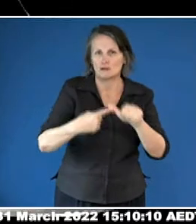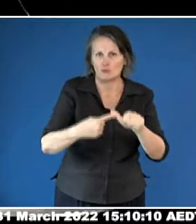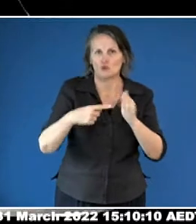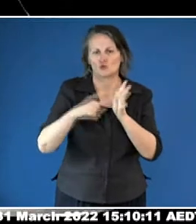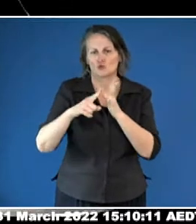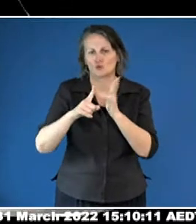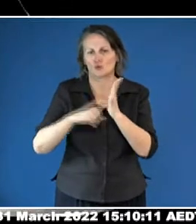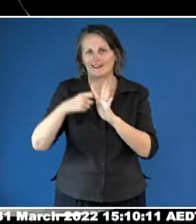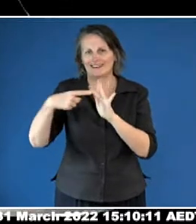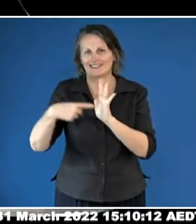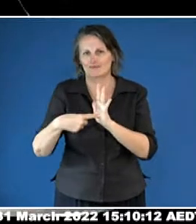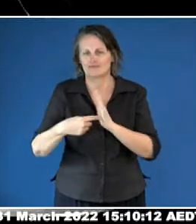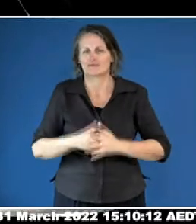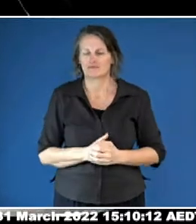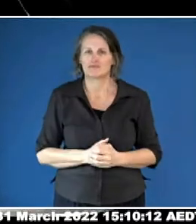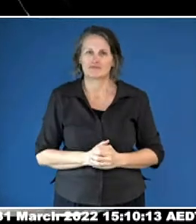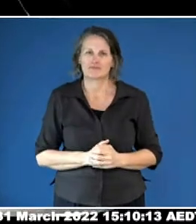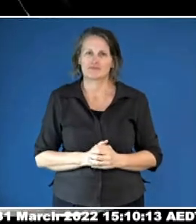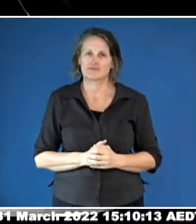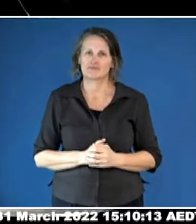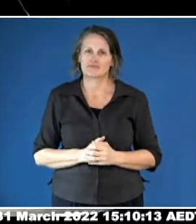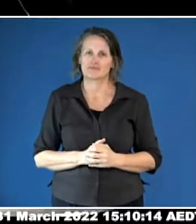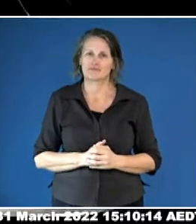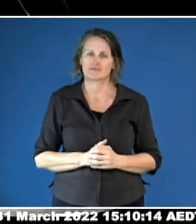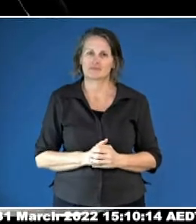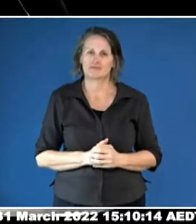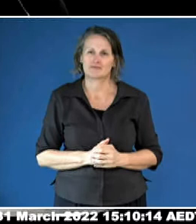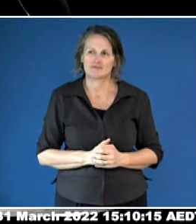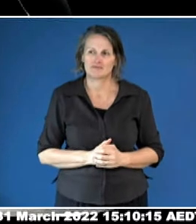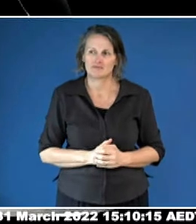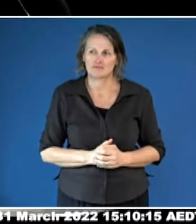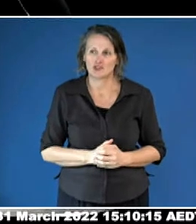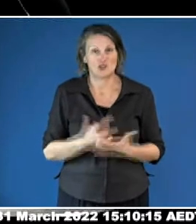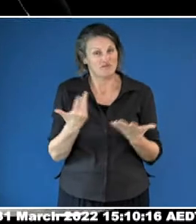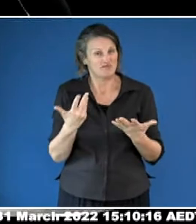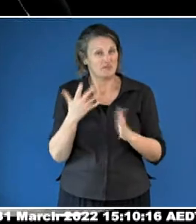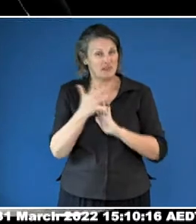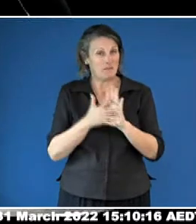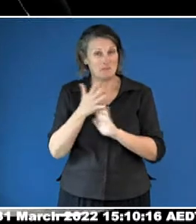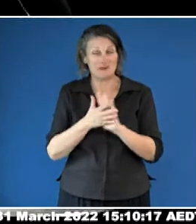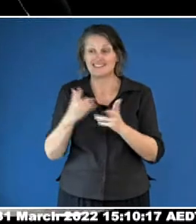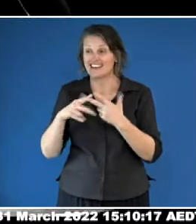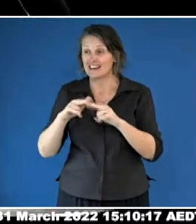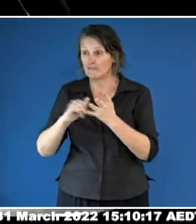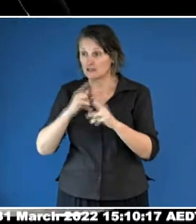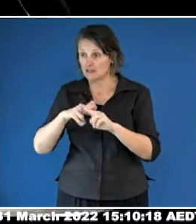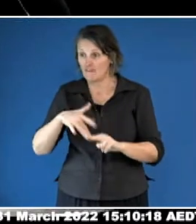And that would encompass what I think should look like identify, respond, and refer. So going across all the levels.